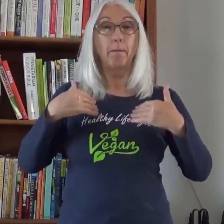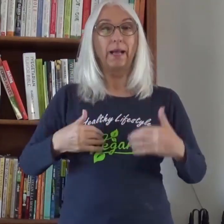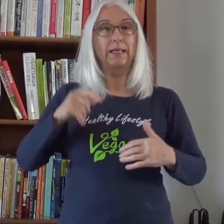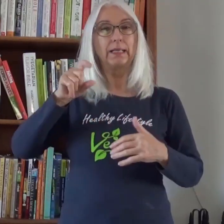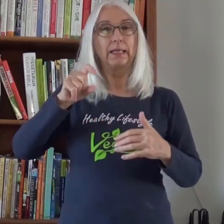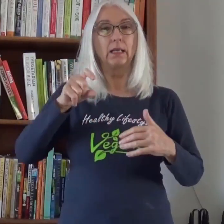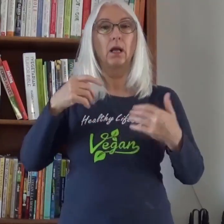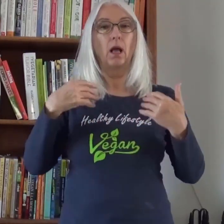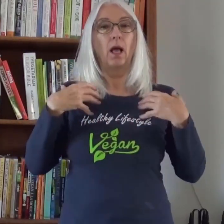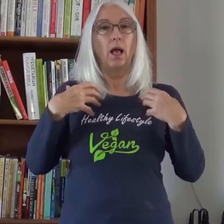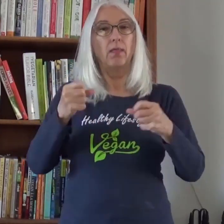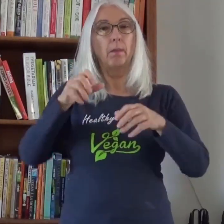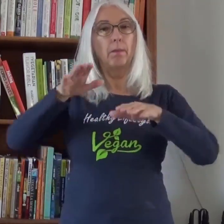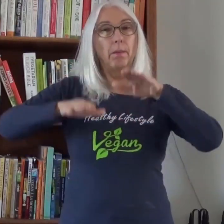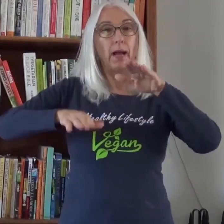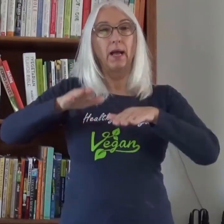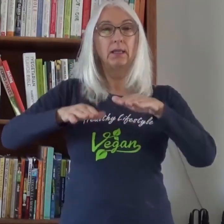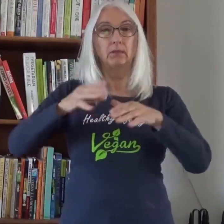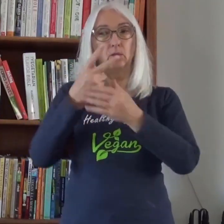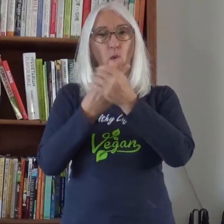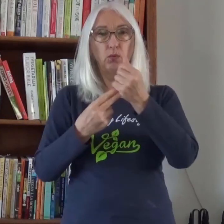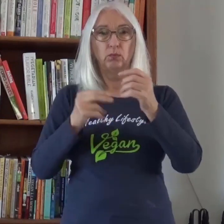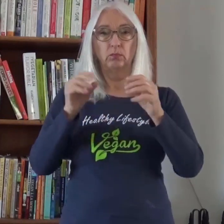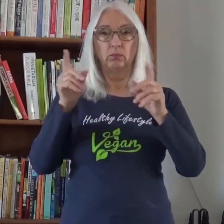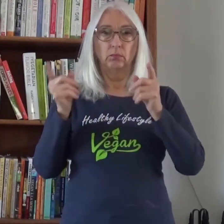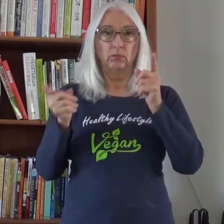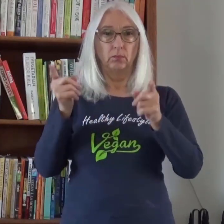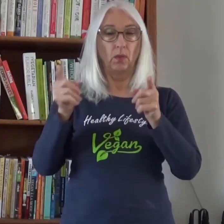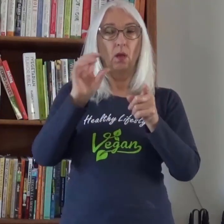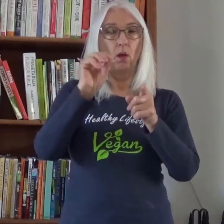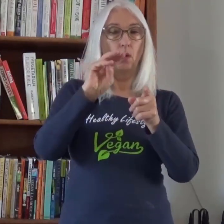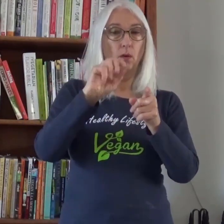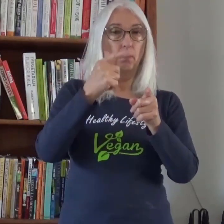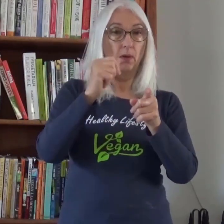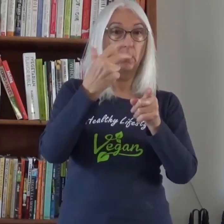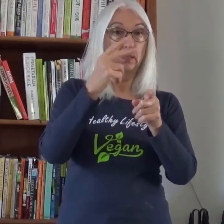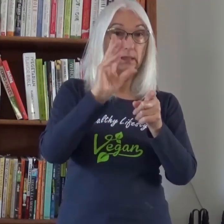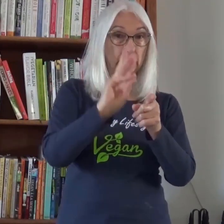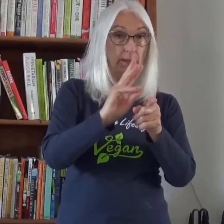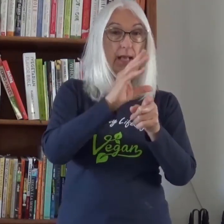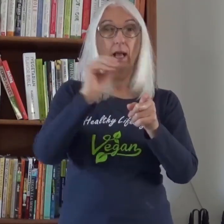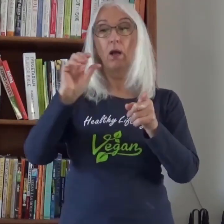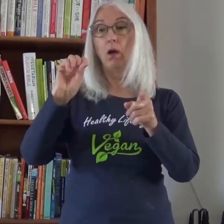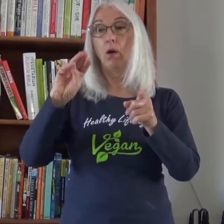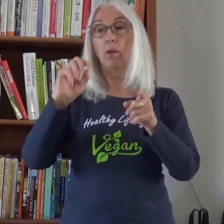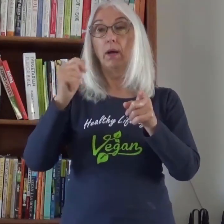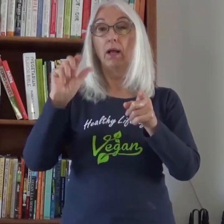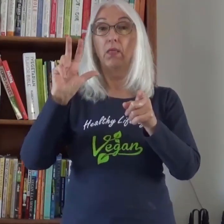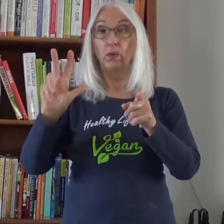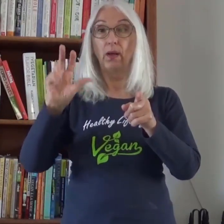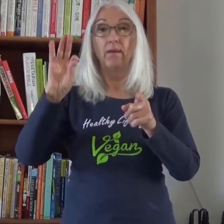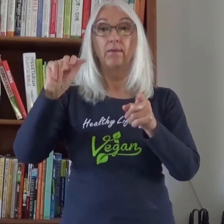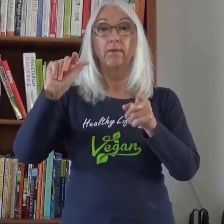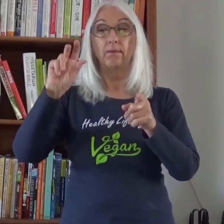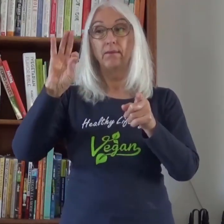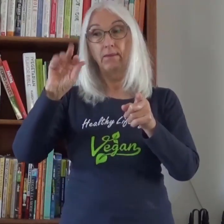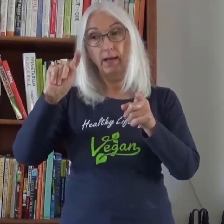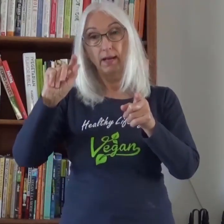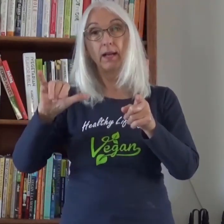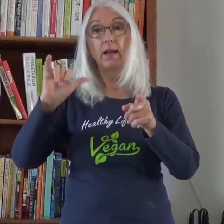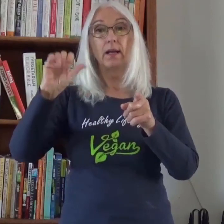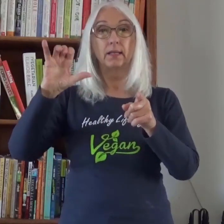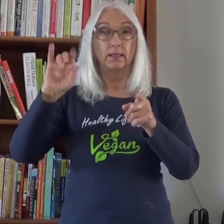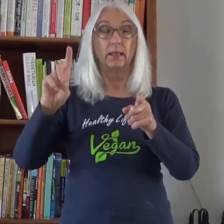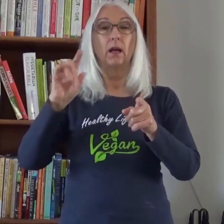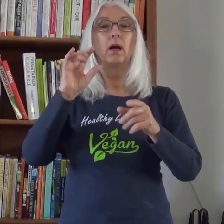The body needs a healthy balance of omega-6 and omega-3 fatty acids.